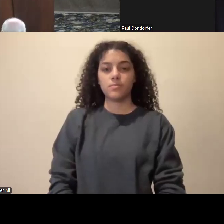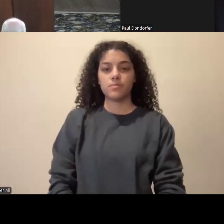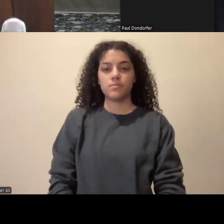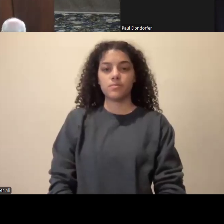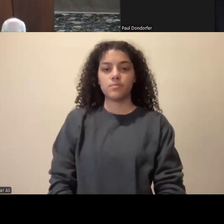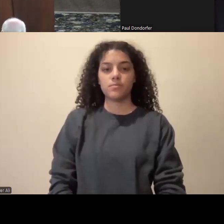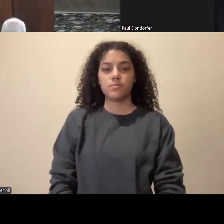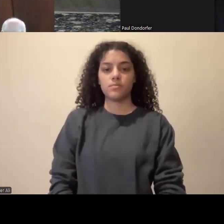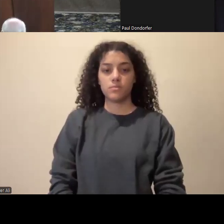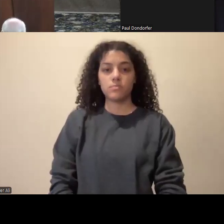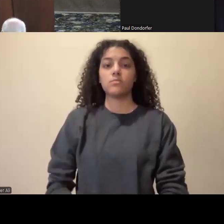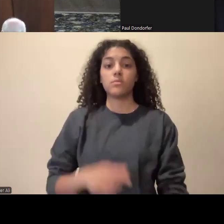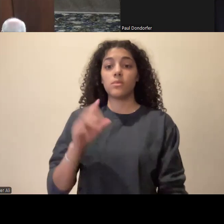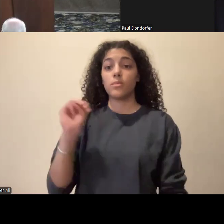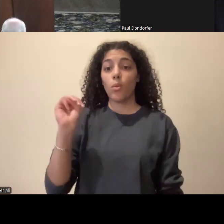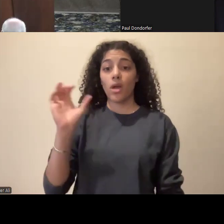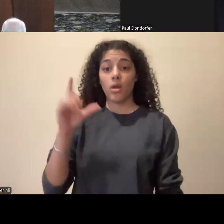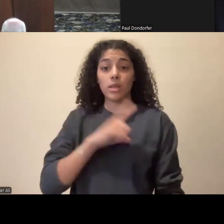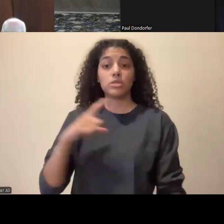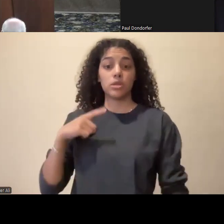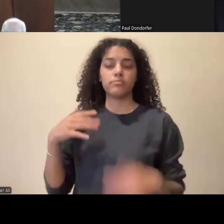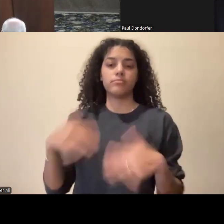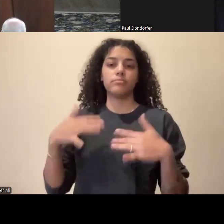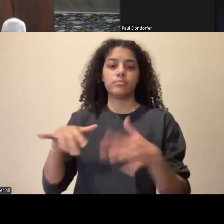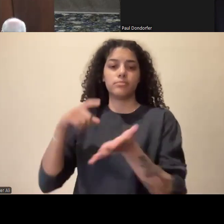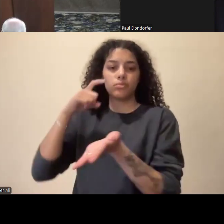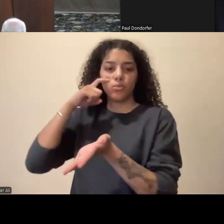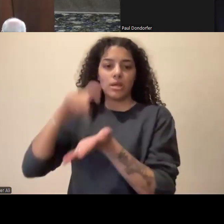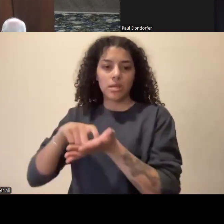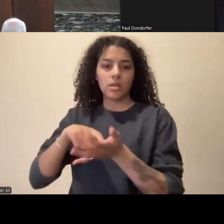the Monroe County Legislature recognizes rock paper straws Whereas it is the sense